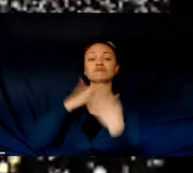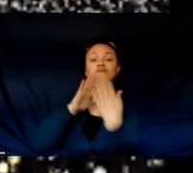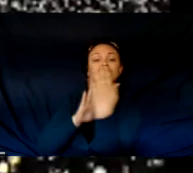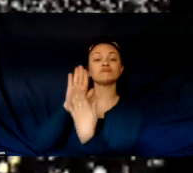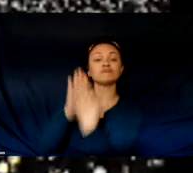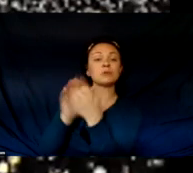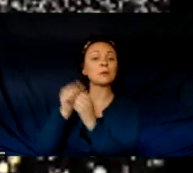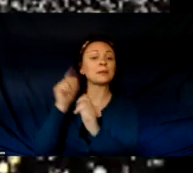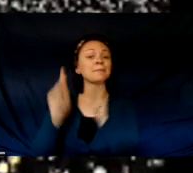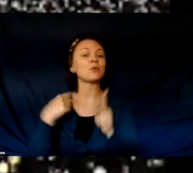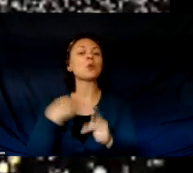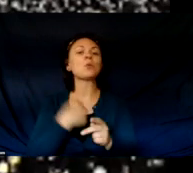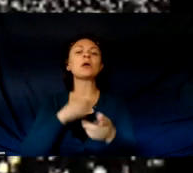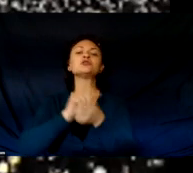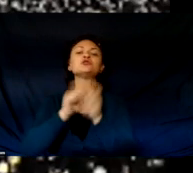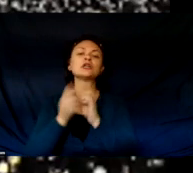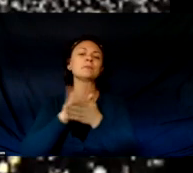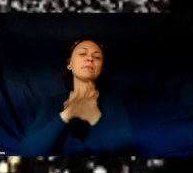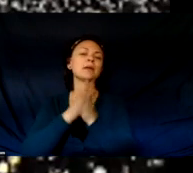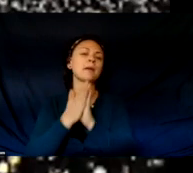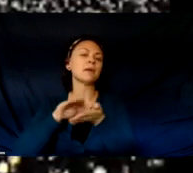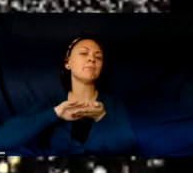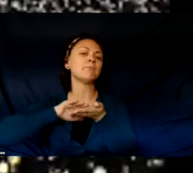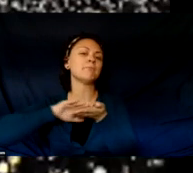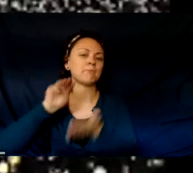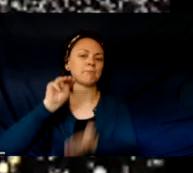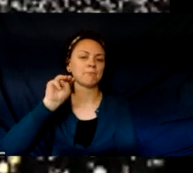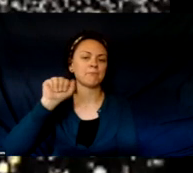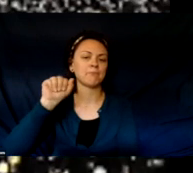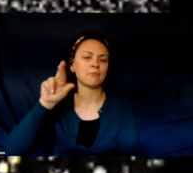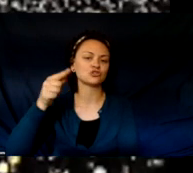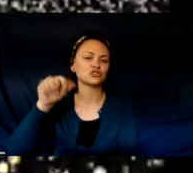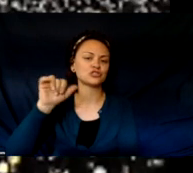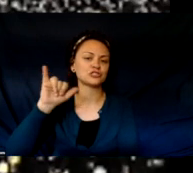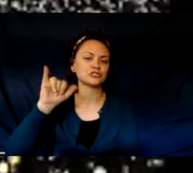Instead, I did it all the time in the federal government,